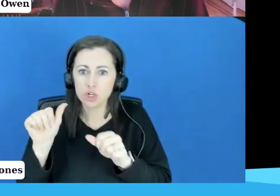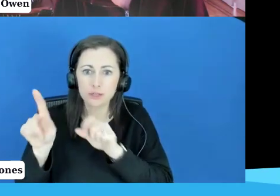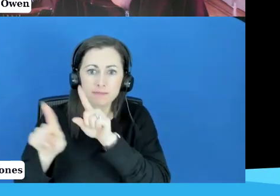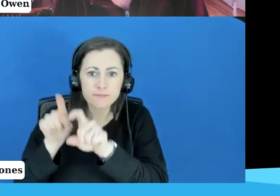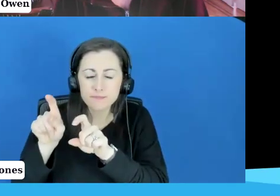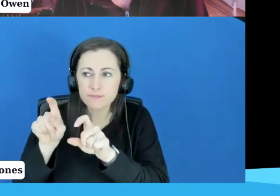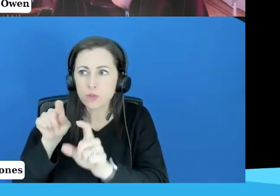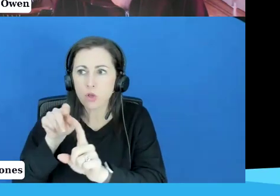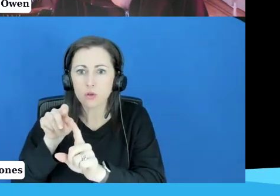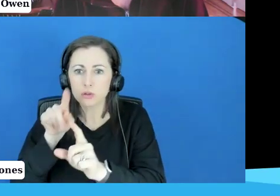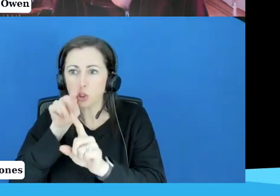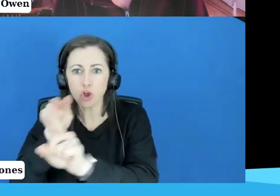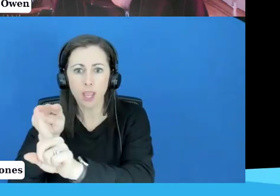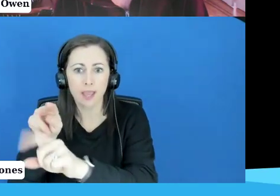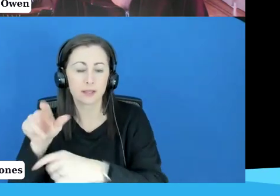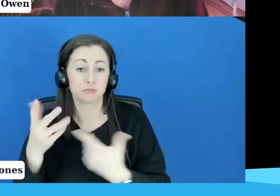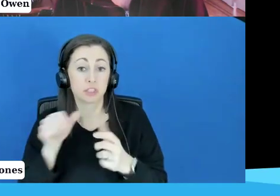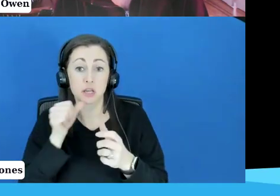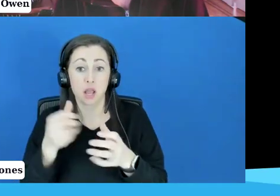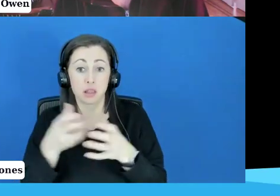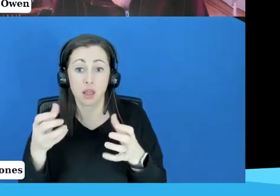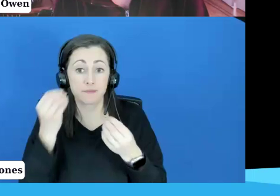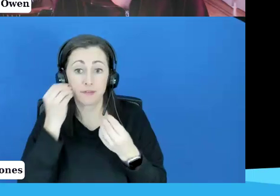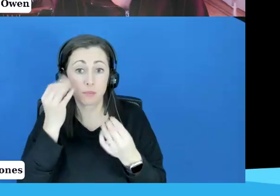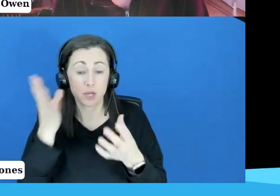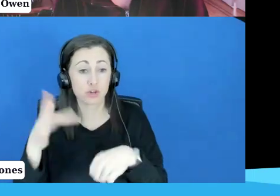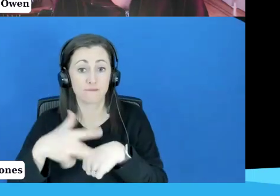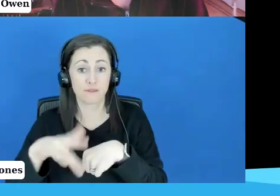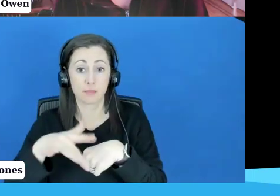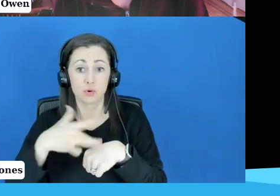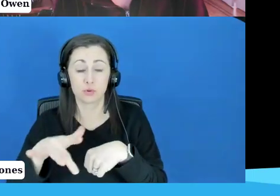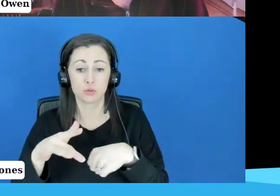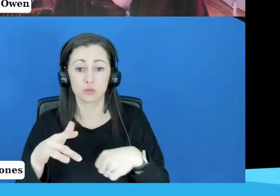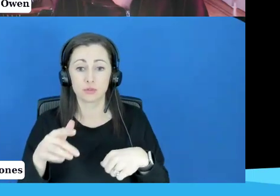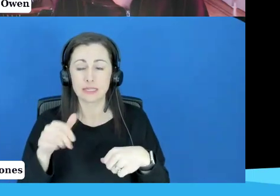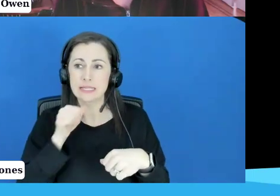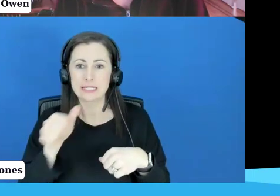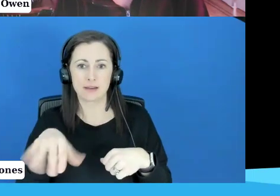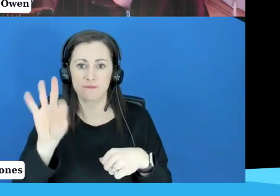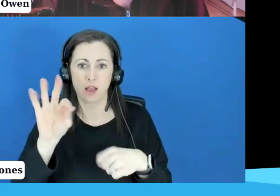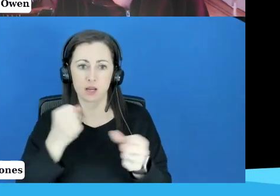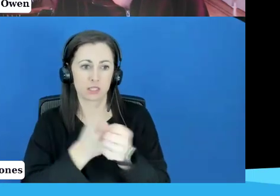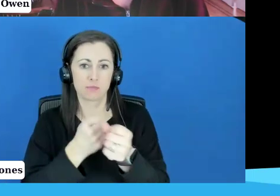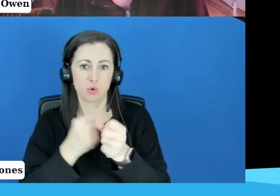It just wasn't a lot of information out there. Again, I didn't find my support group, my people,